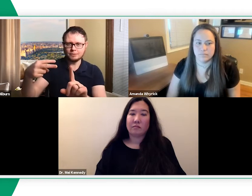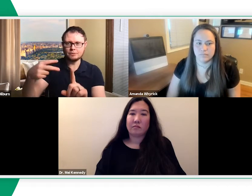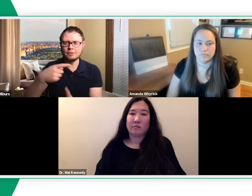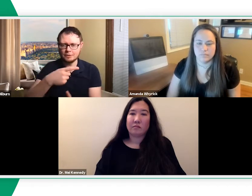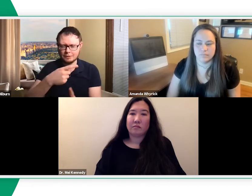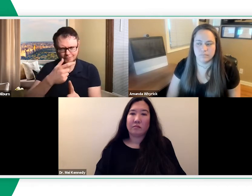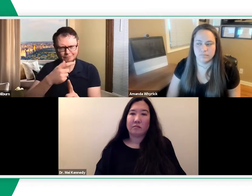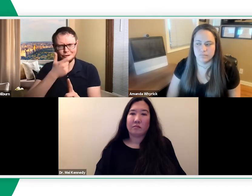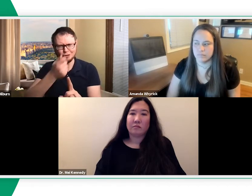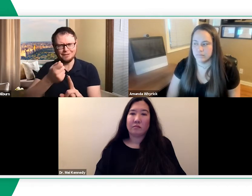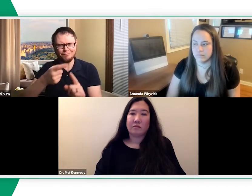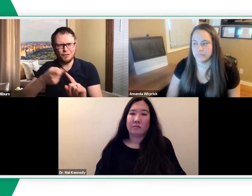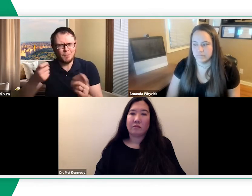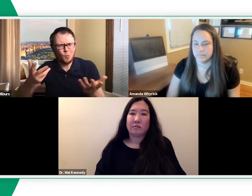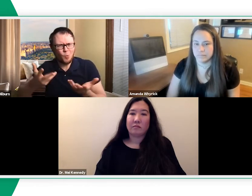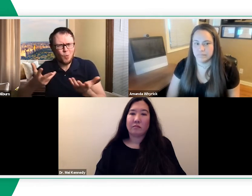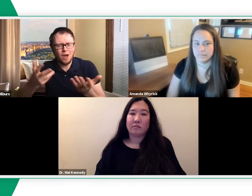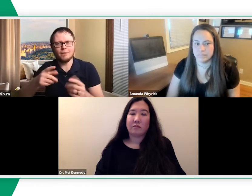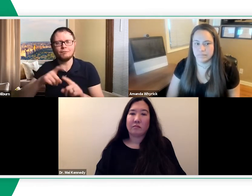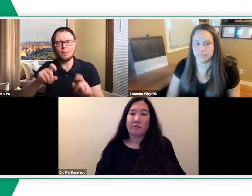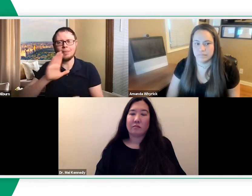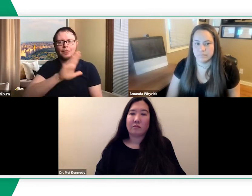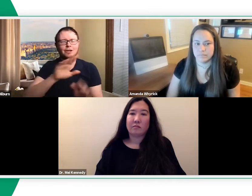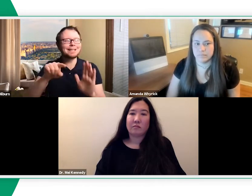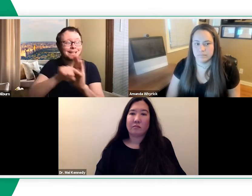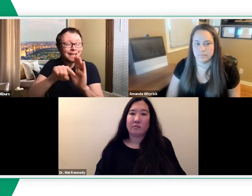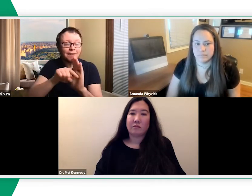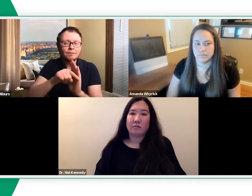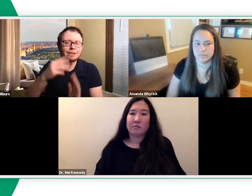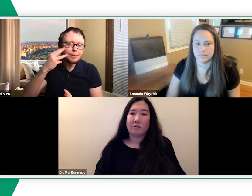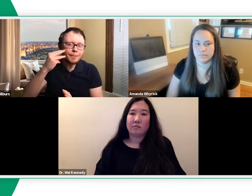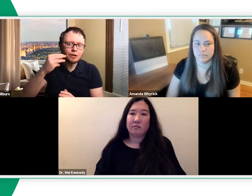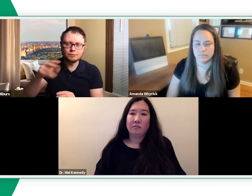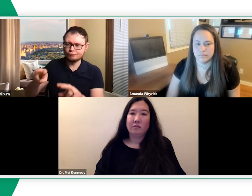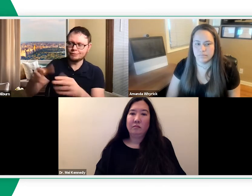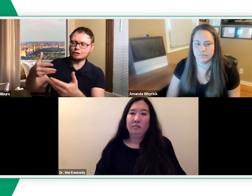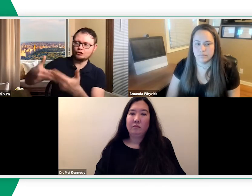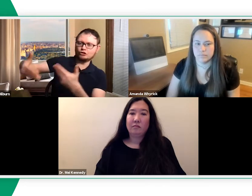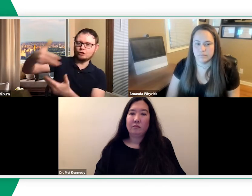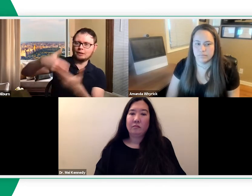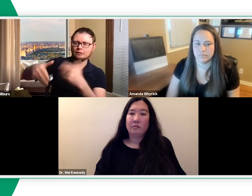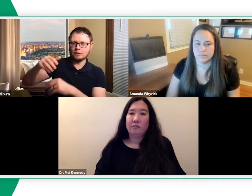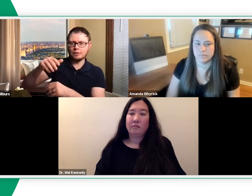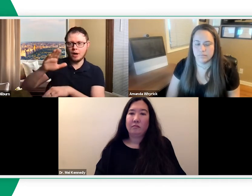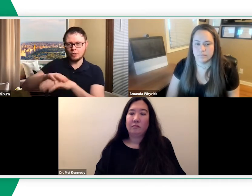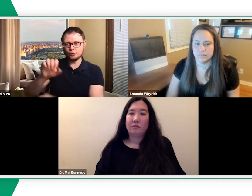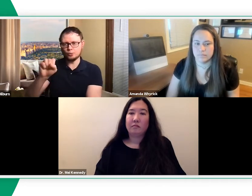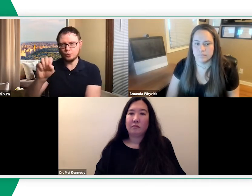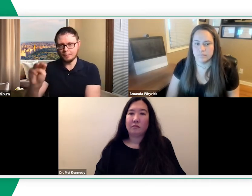Z, the youngest generation, has a “negative” or a low perception of